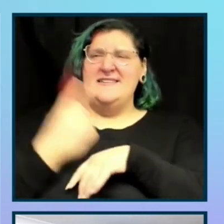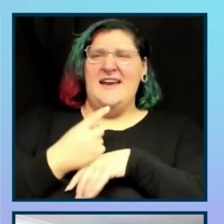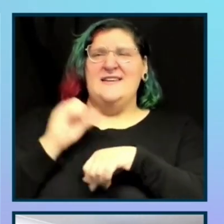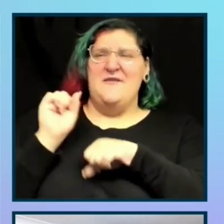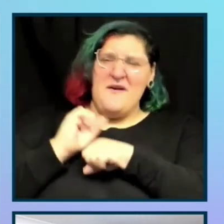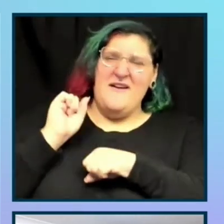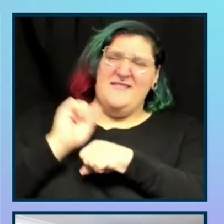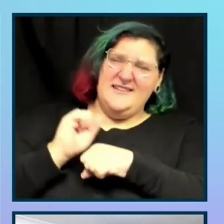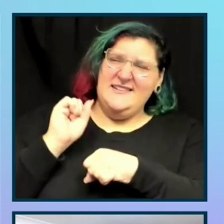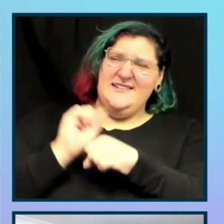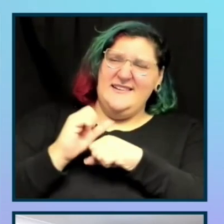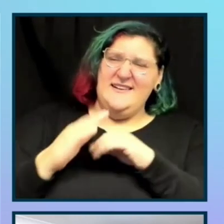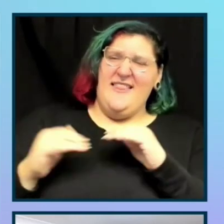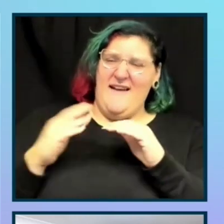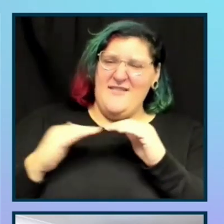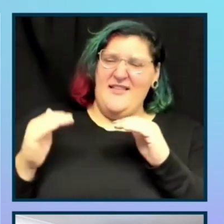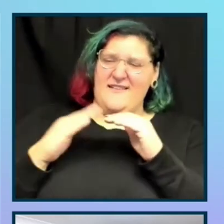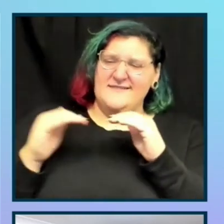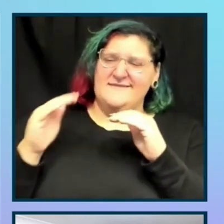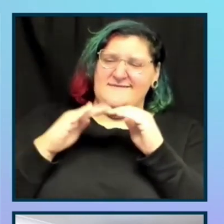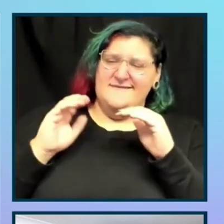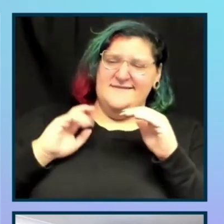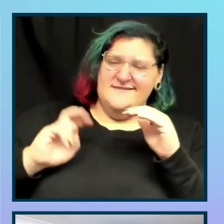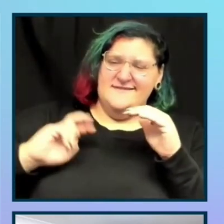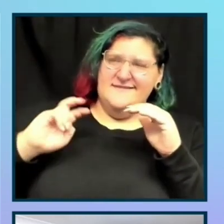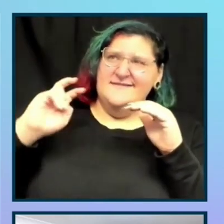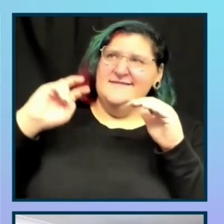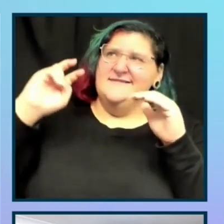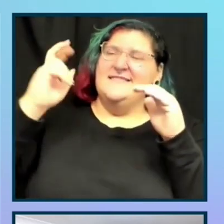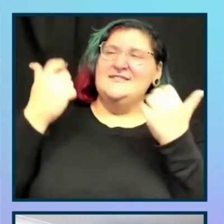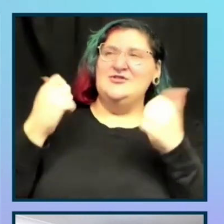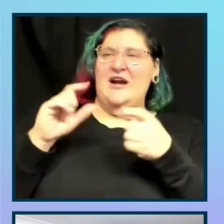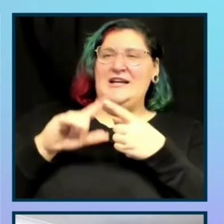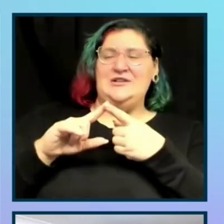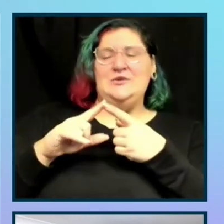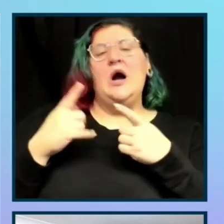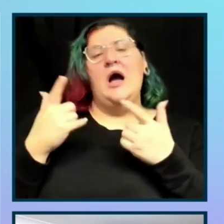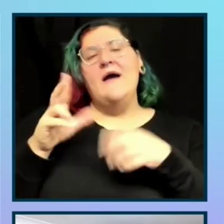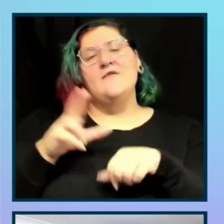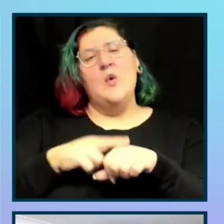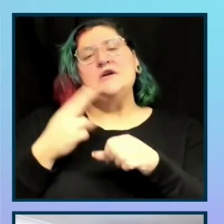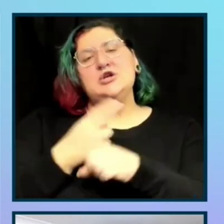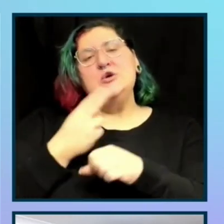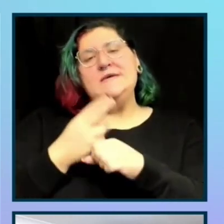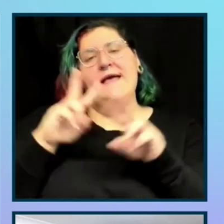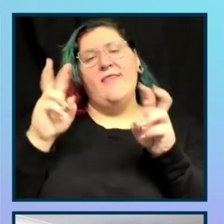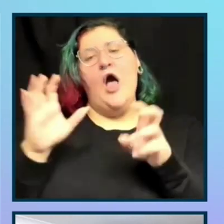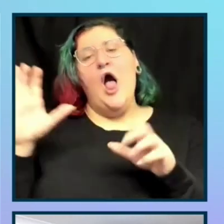and using in my case, the Xbox looking for group feature, which allows you to essentially put out an advert and say,